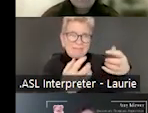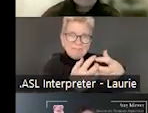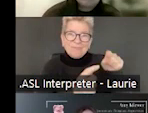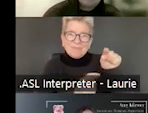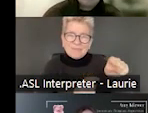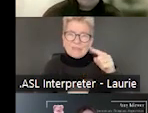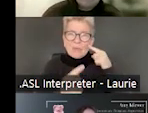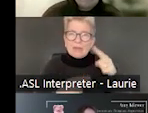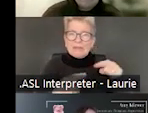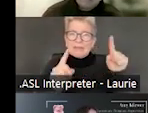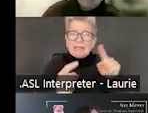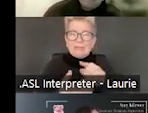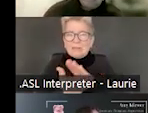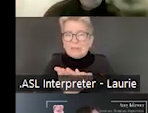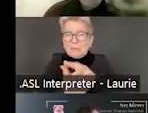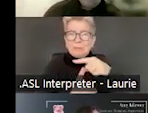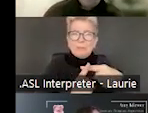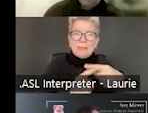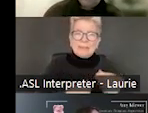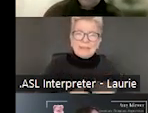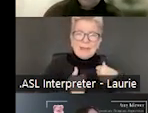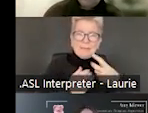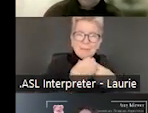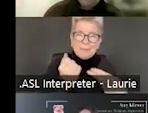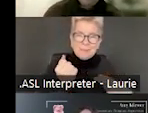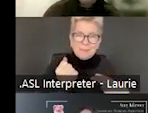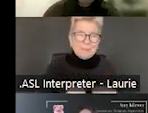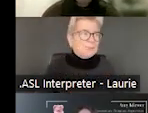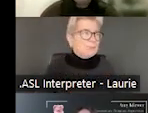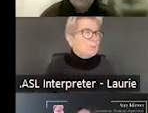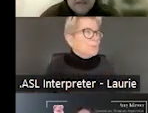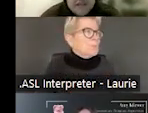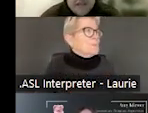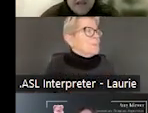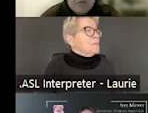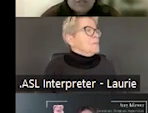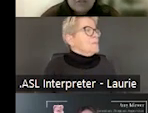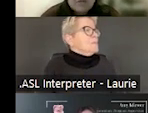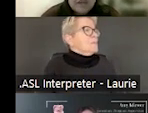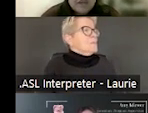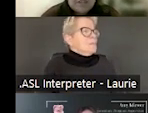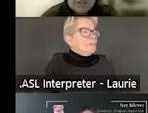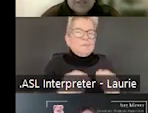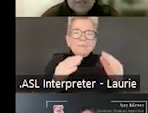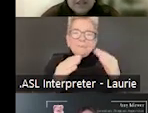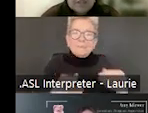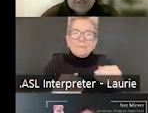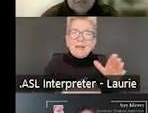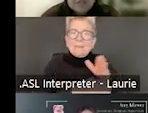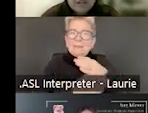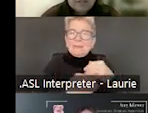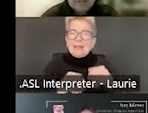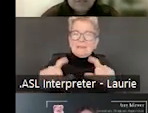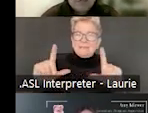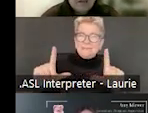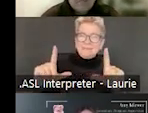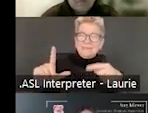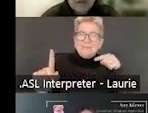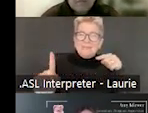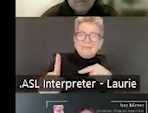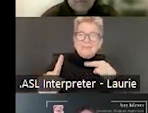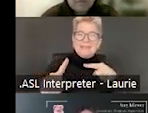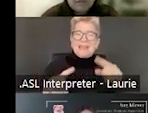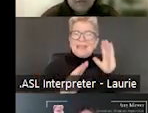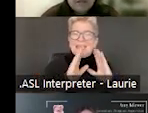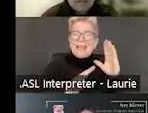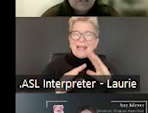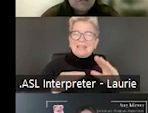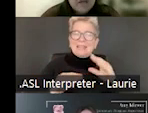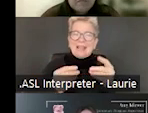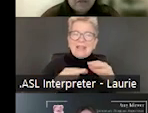life. I want to go ahead and share this ancestral lands overlapping map. I like this map